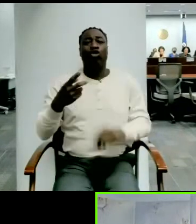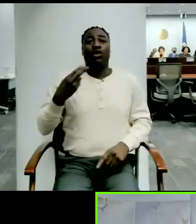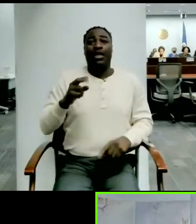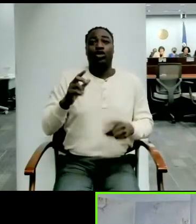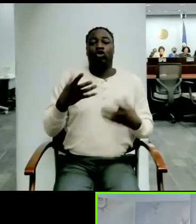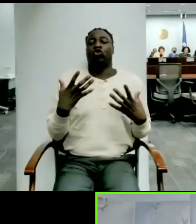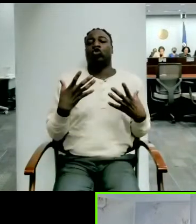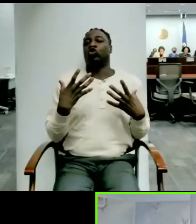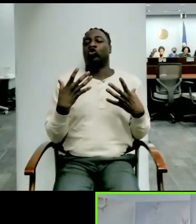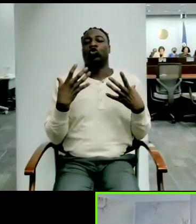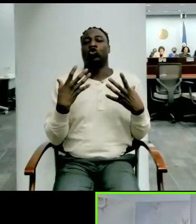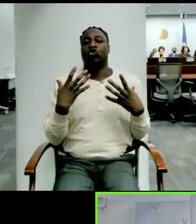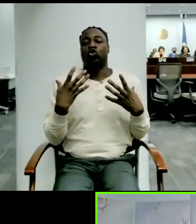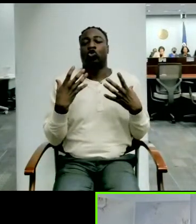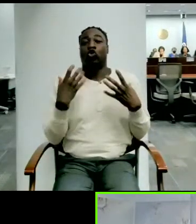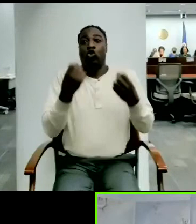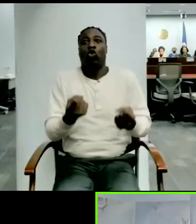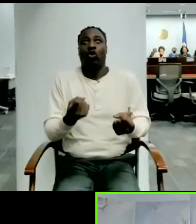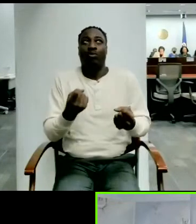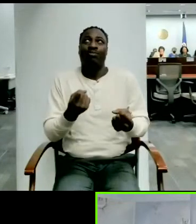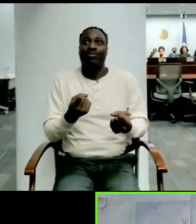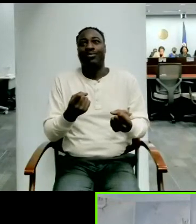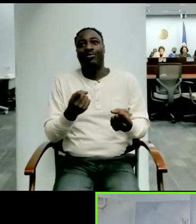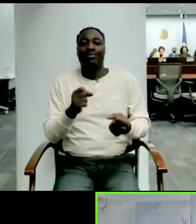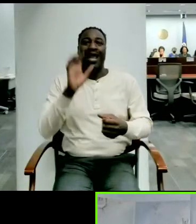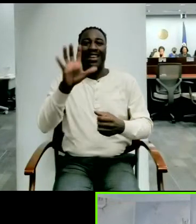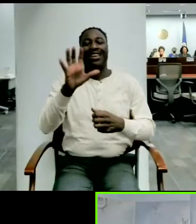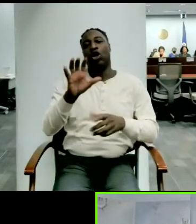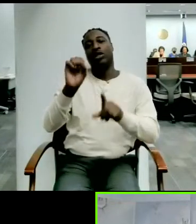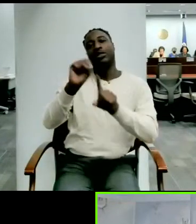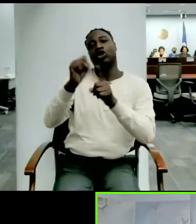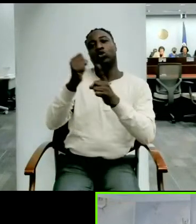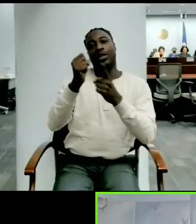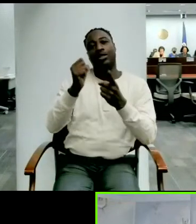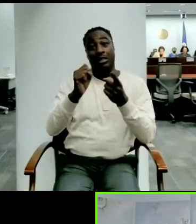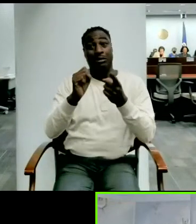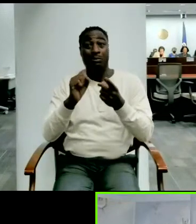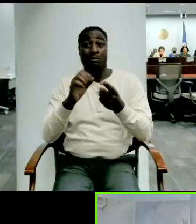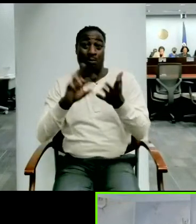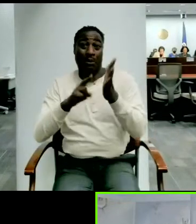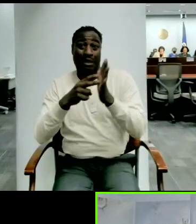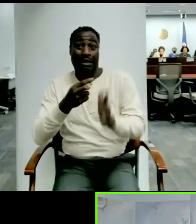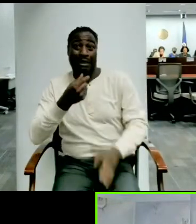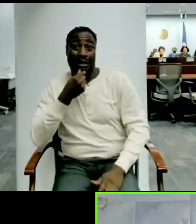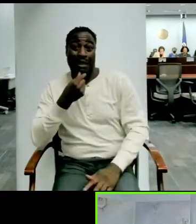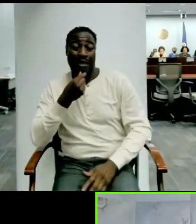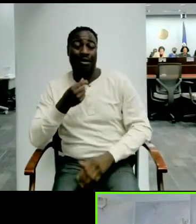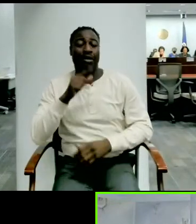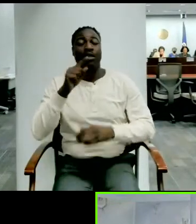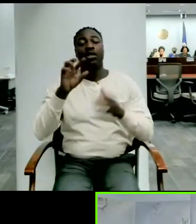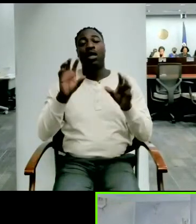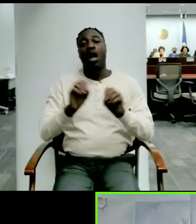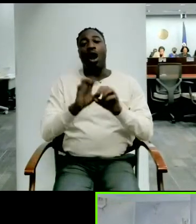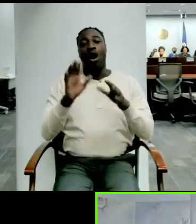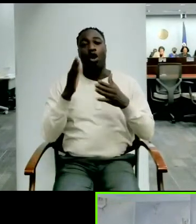um their apparently considered condition. And this is obviously um harassment on one side and